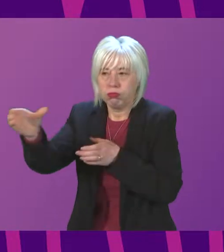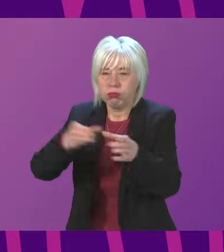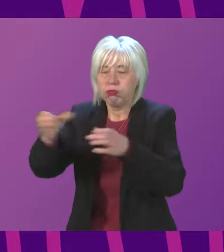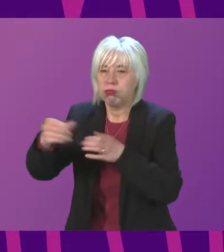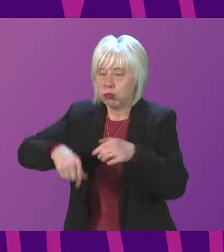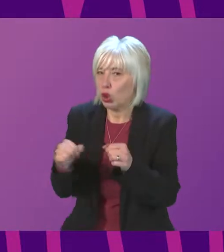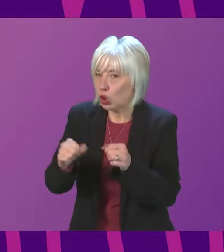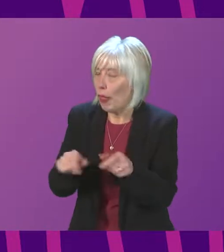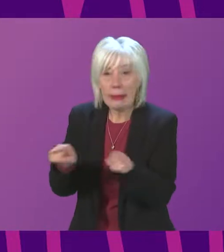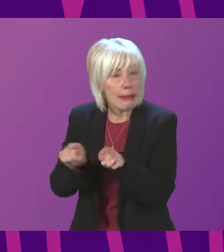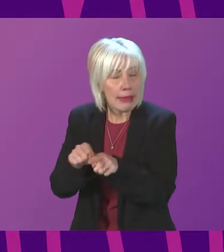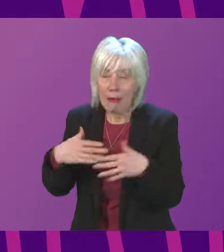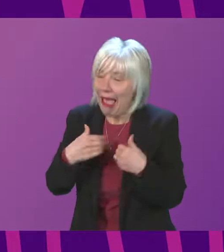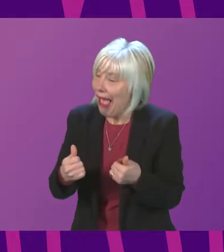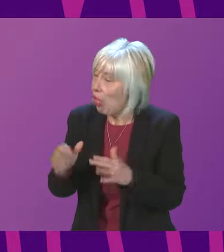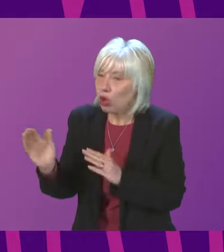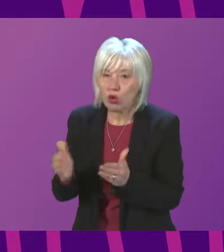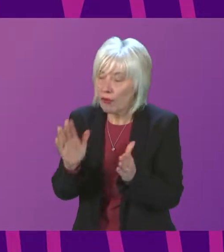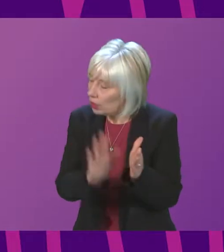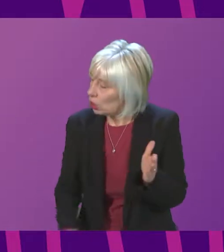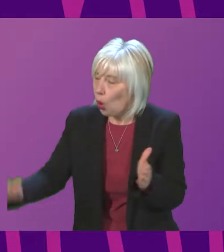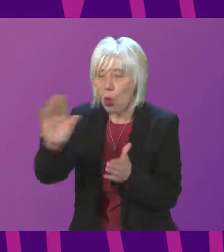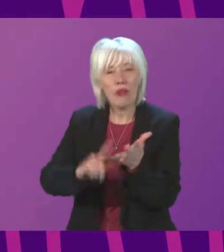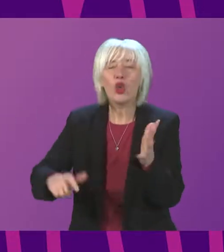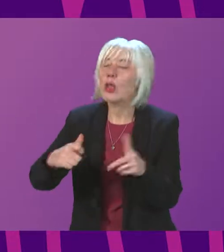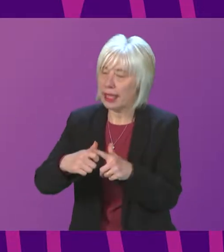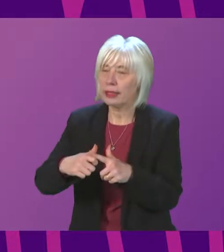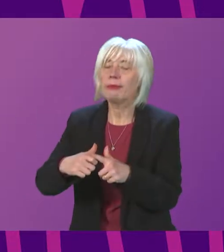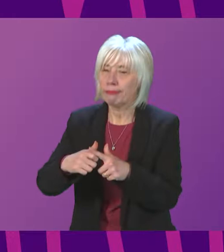are for health services across the United Kingdom.